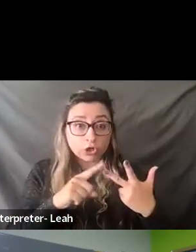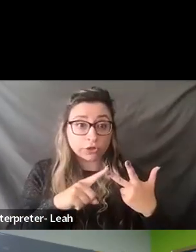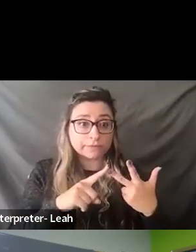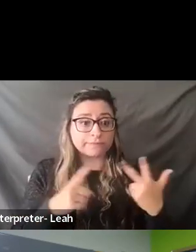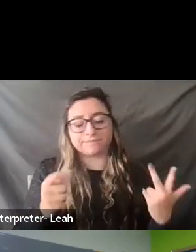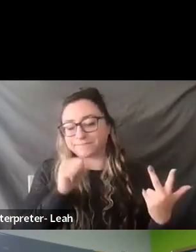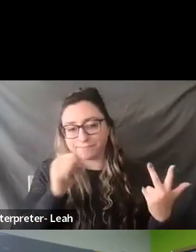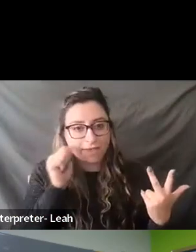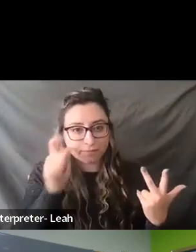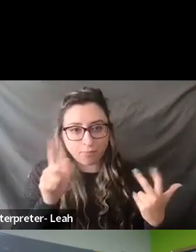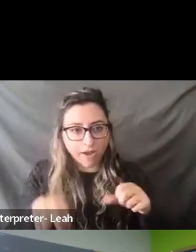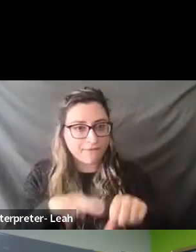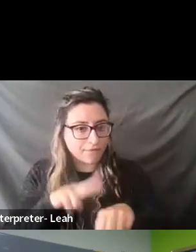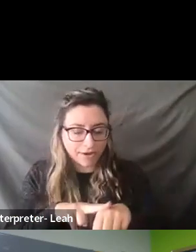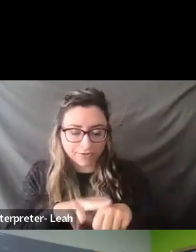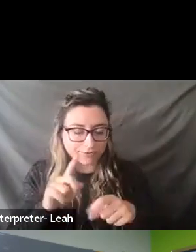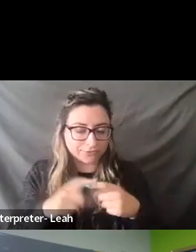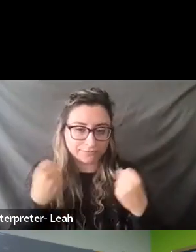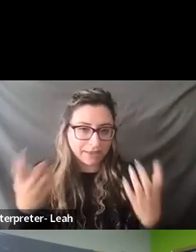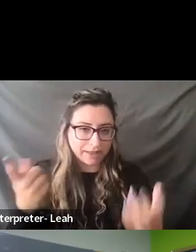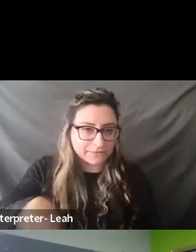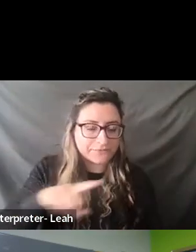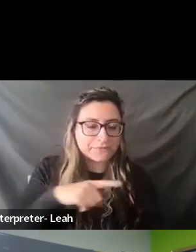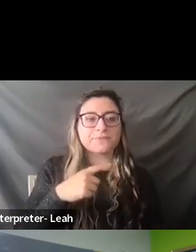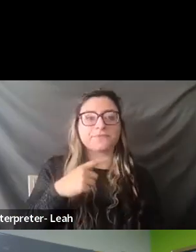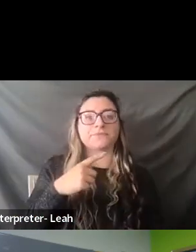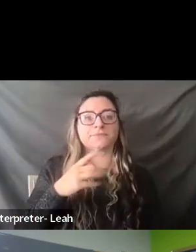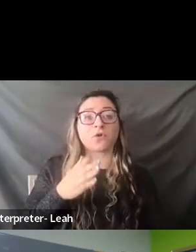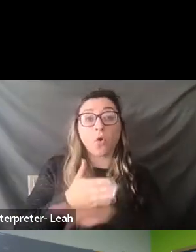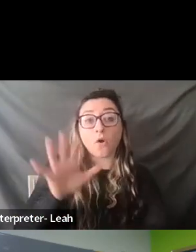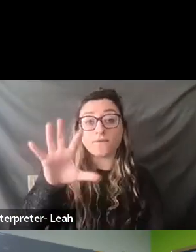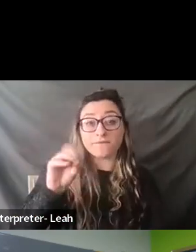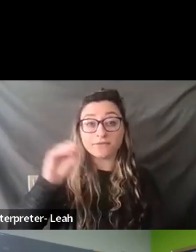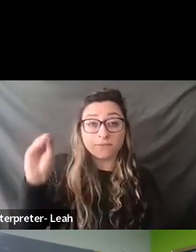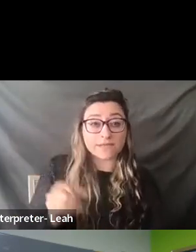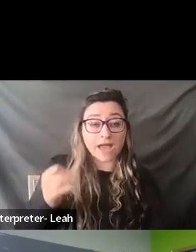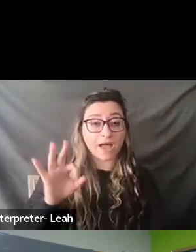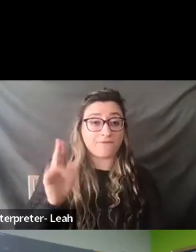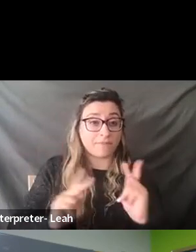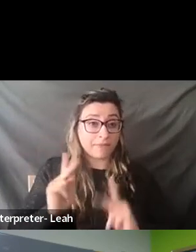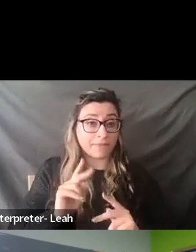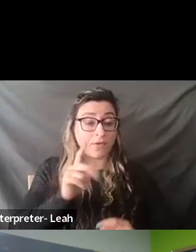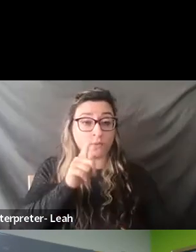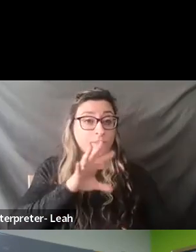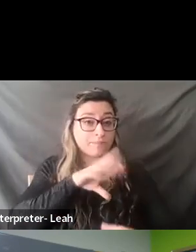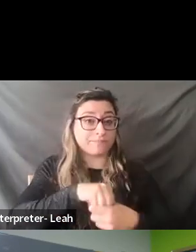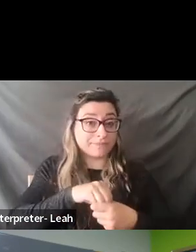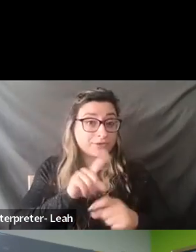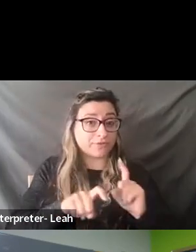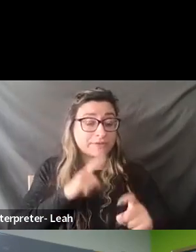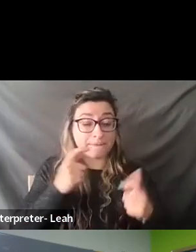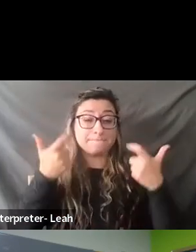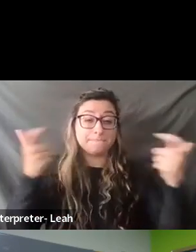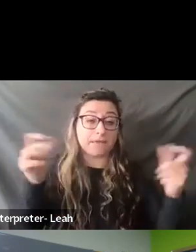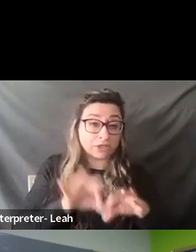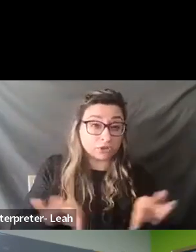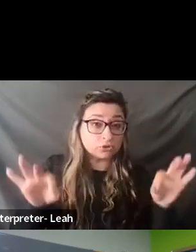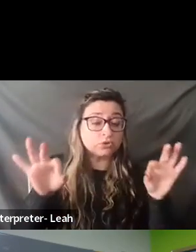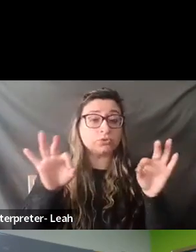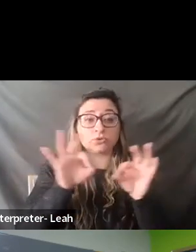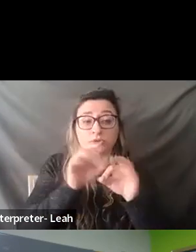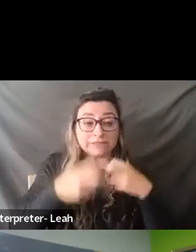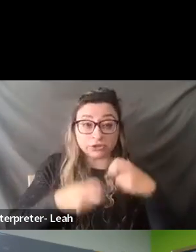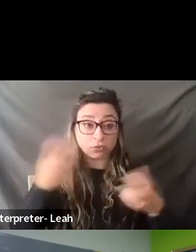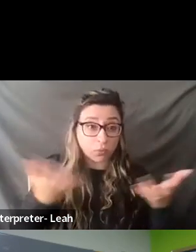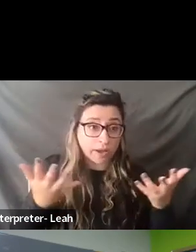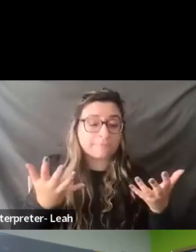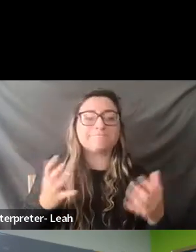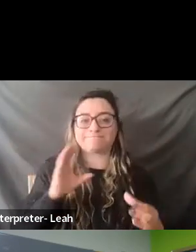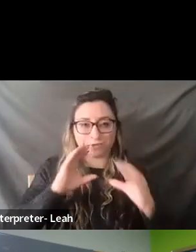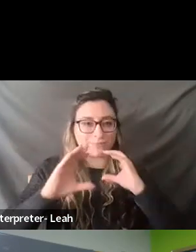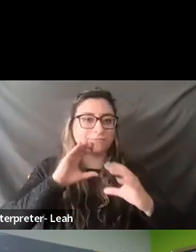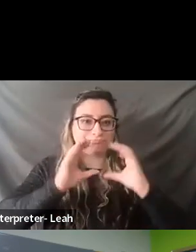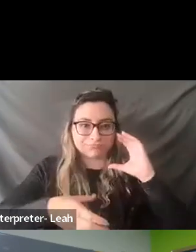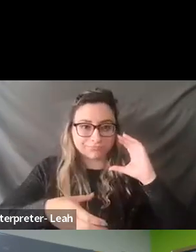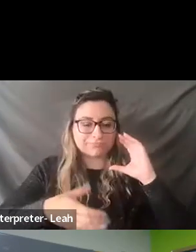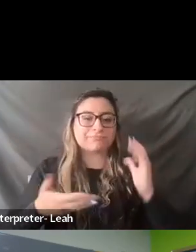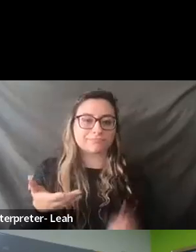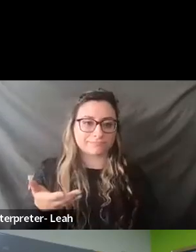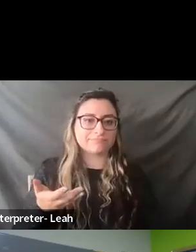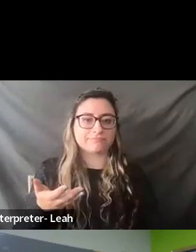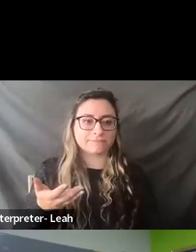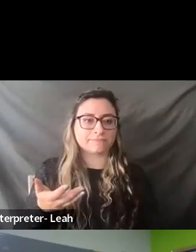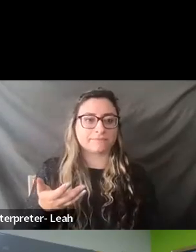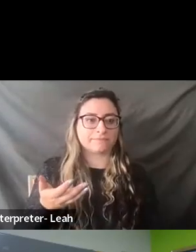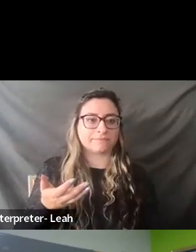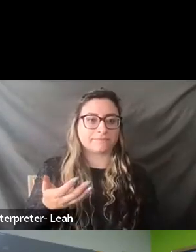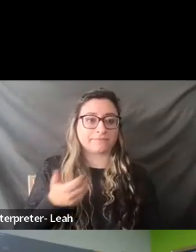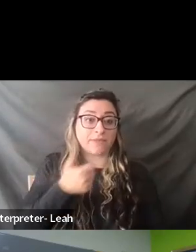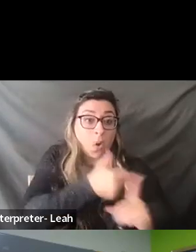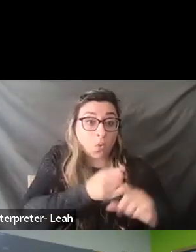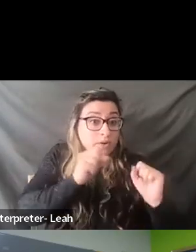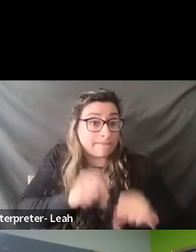The realization that their vaccine sites, their disaster services, post-disaster services, were not accessible in large part because they were not situated where people could get to them, and there was not an adequate or sufficient or appropriate accessible transportation for the community to -- to access the -- the services that they knew were necessary.